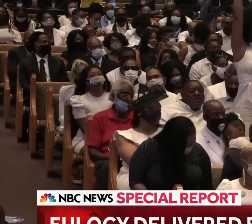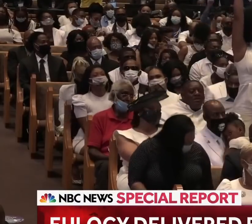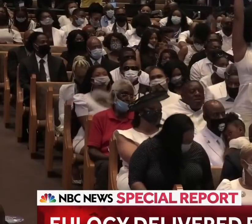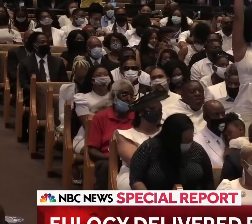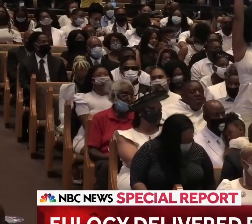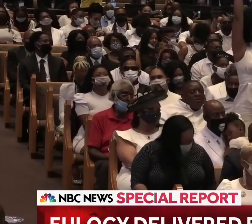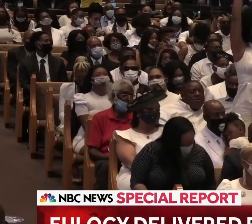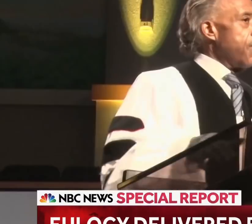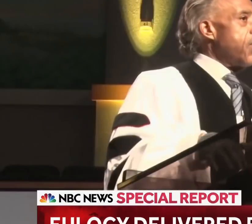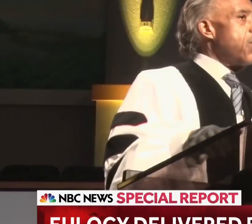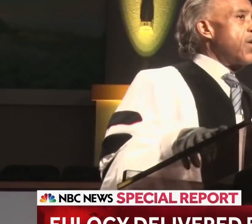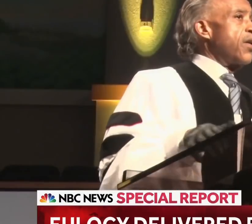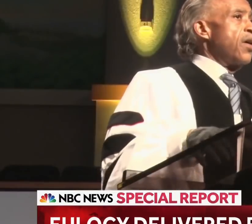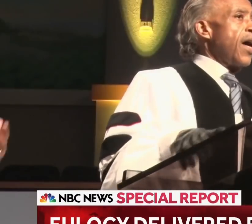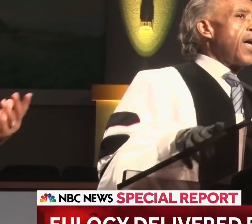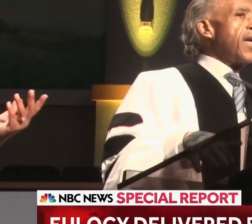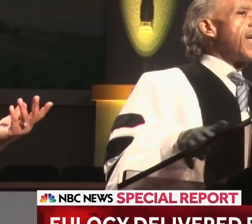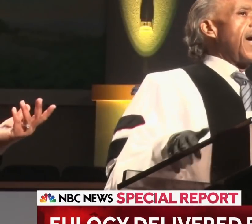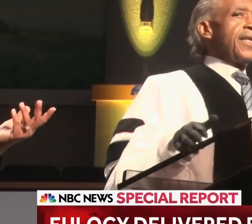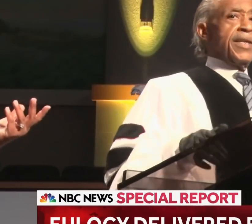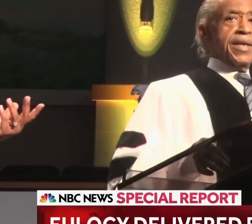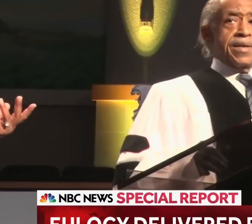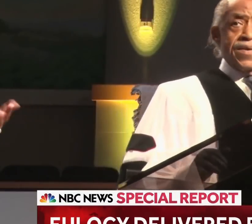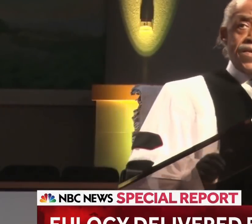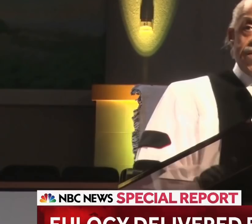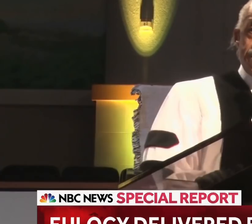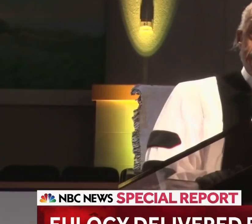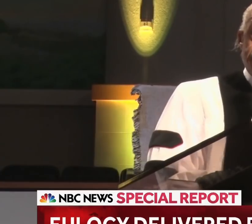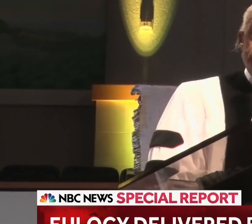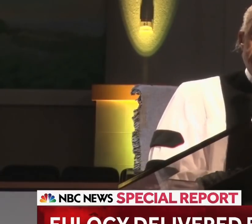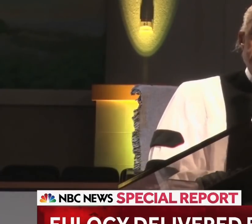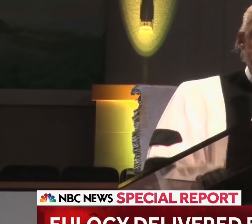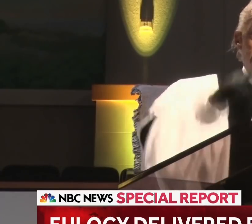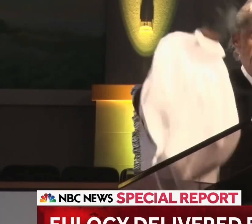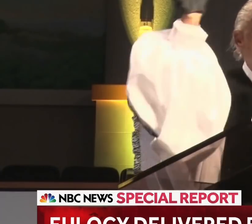A VALUE TO ALL OF US.